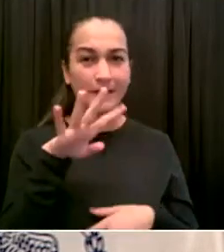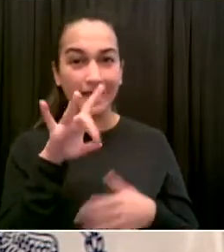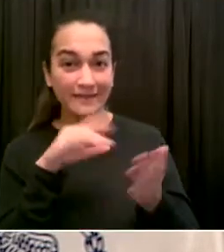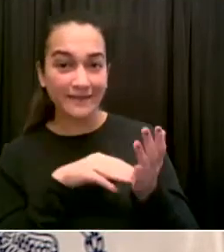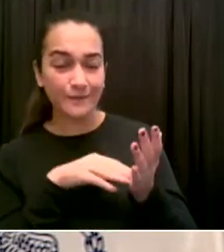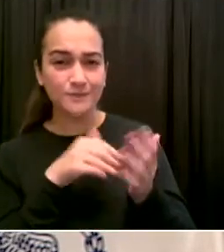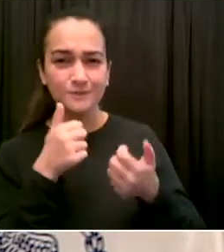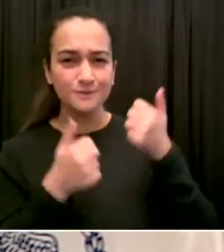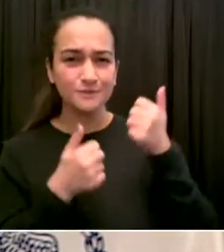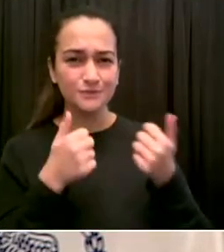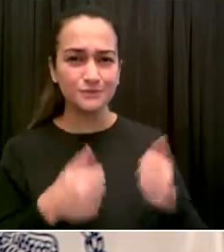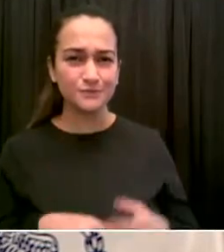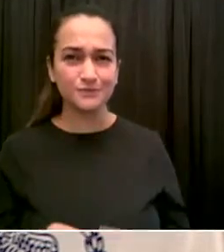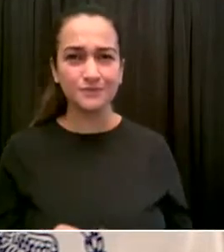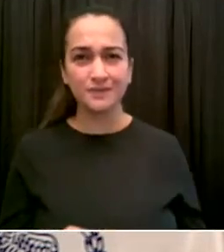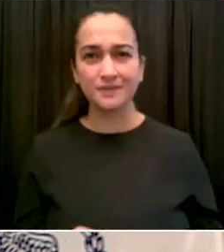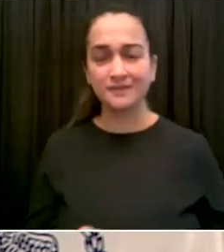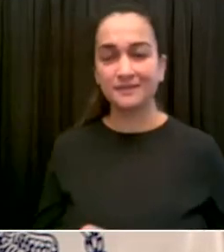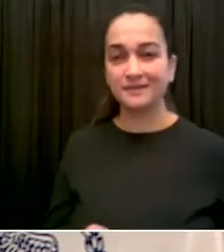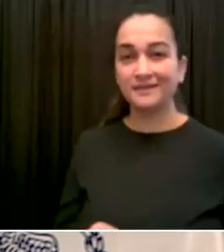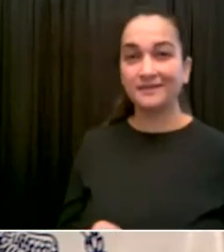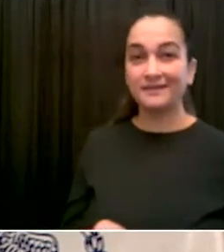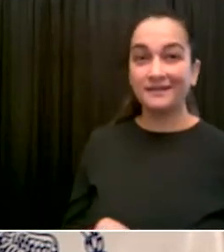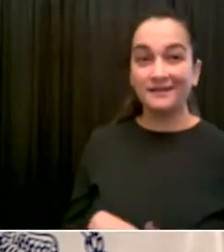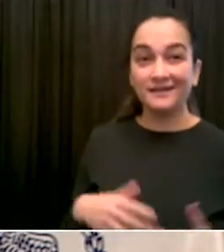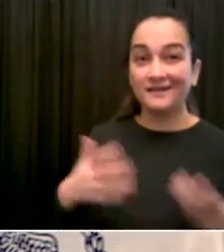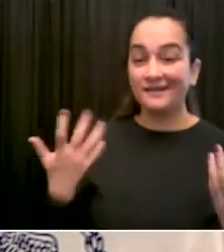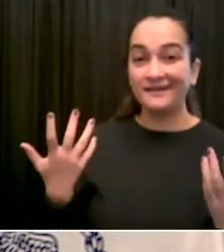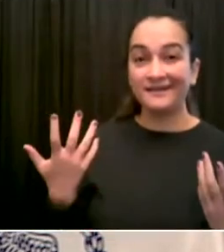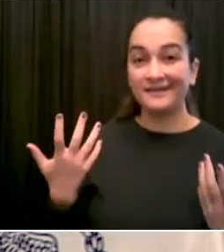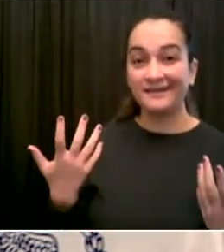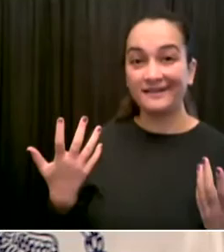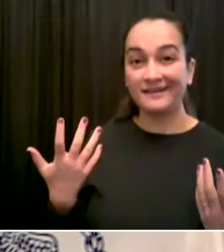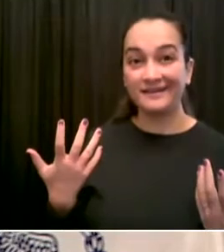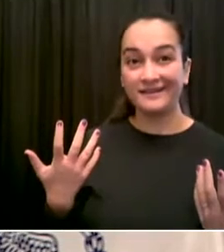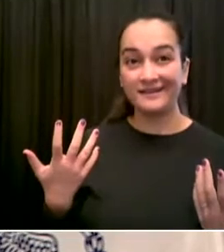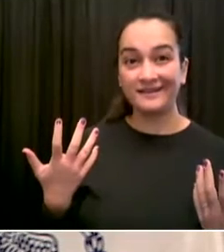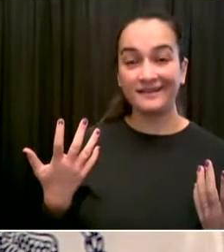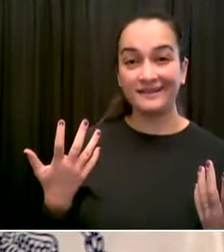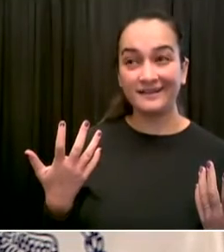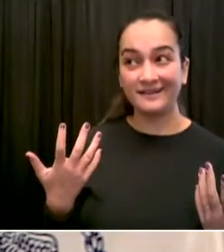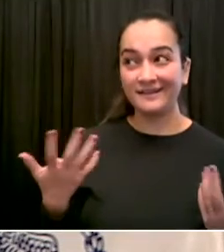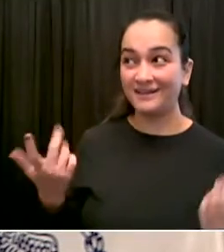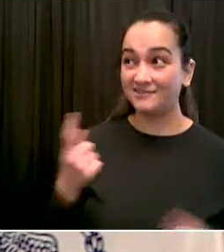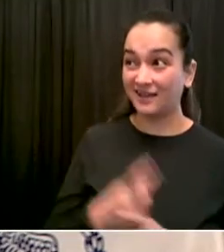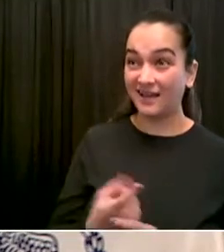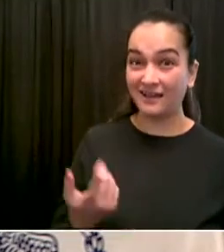THERE WERE 65,000 CLASSROOMS. THT ASEOOMNCOE U LDCLARIFY WHETHER IT 65,000 OR 40,000, THAT WOLUD BE HELPFUL.